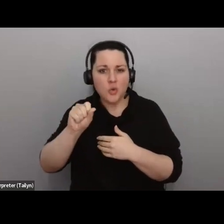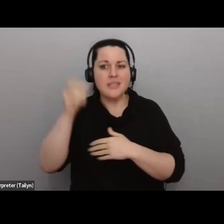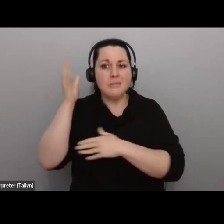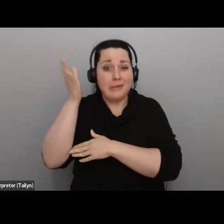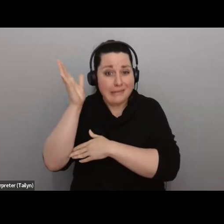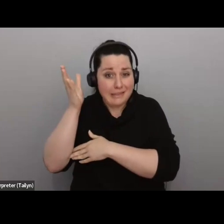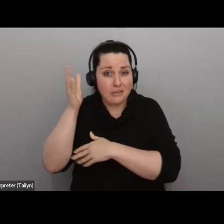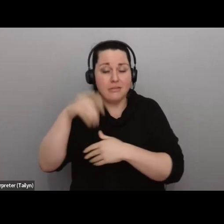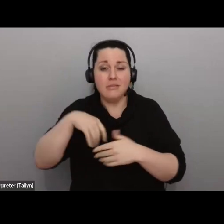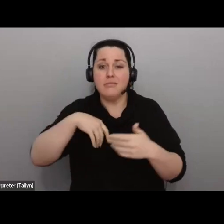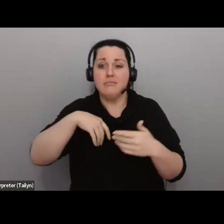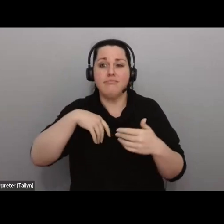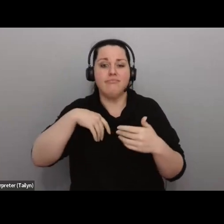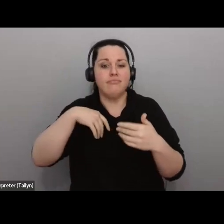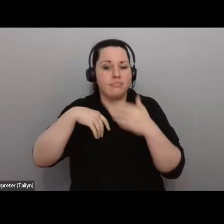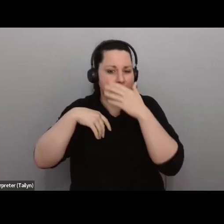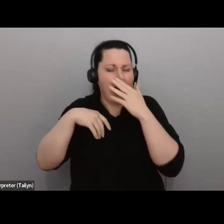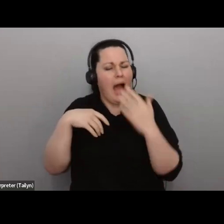mlong: I really like